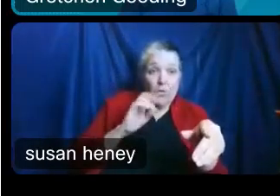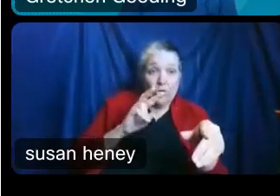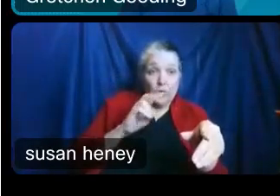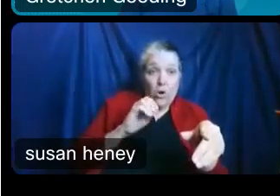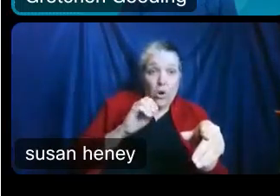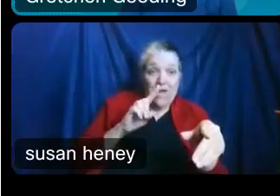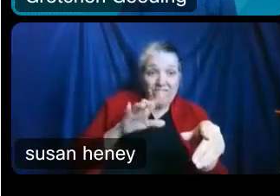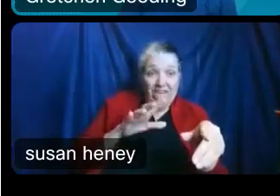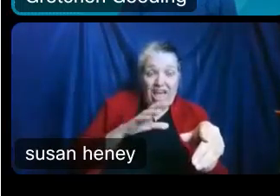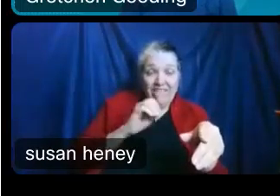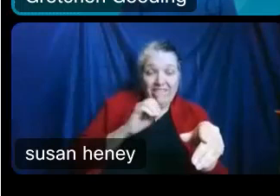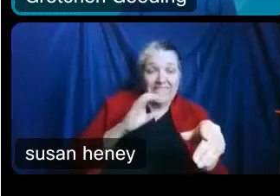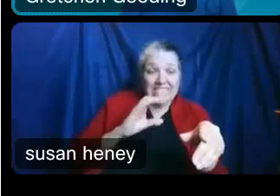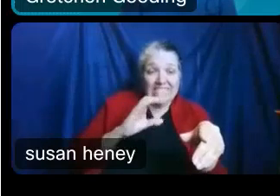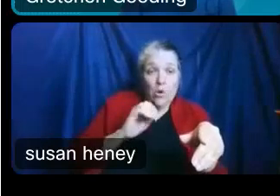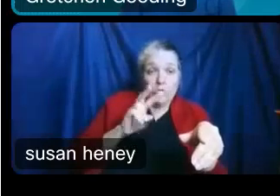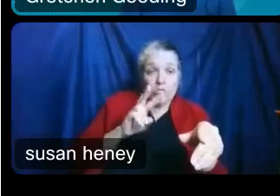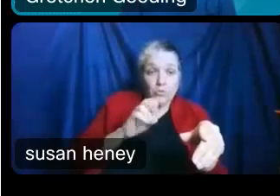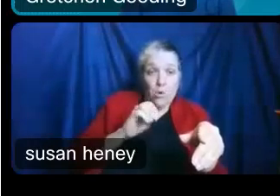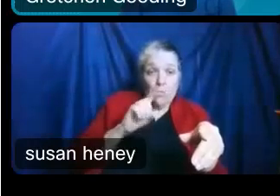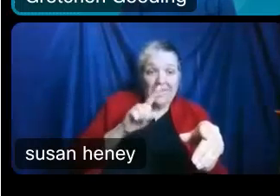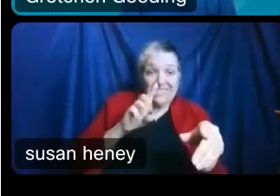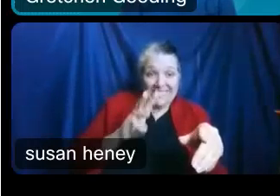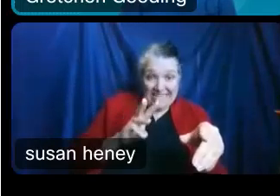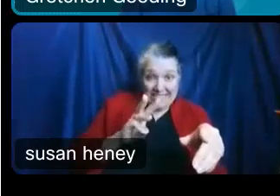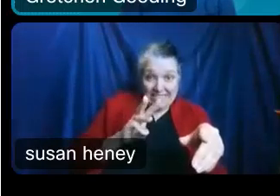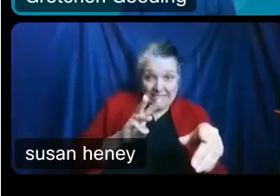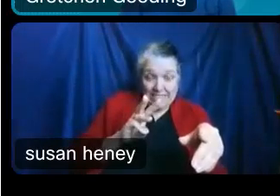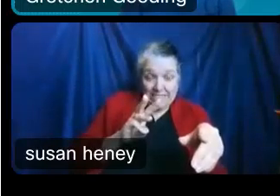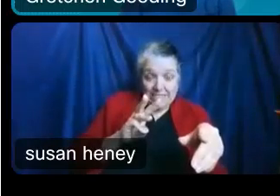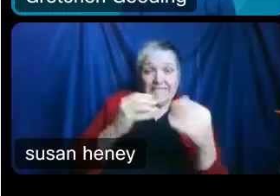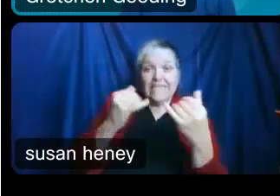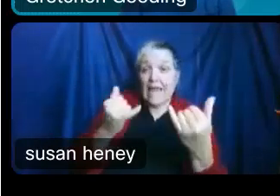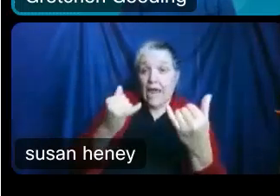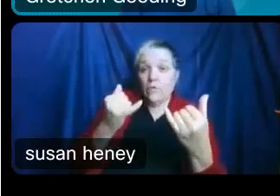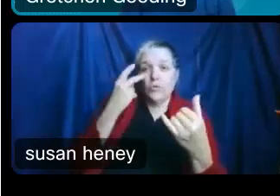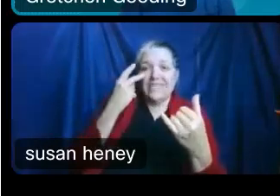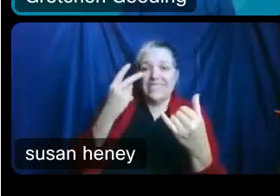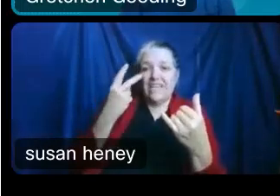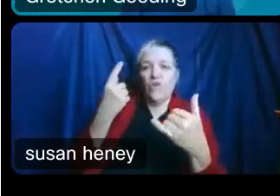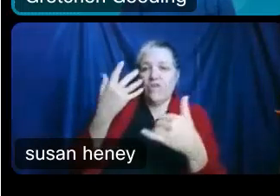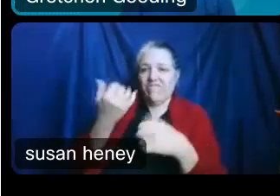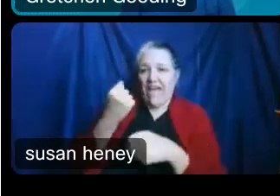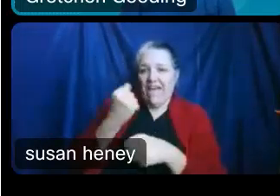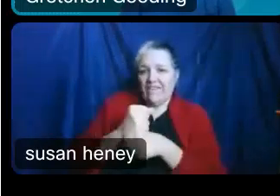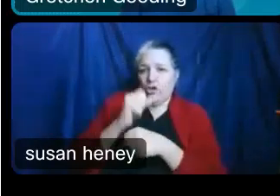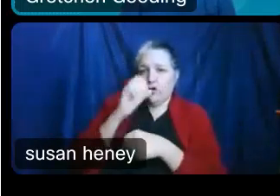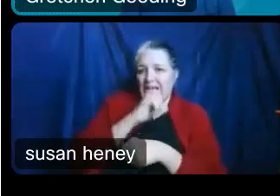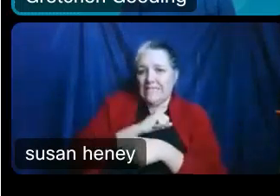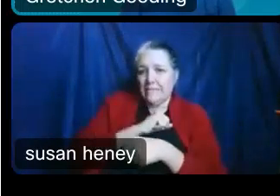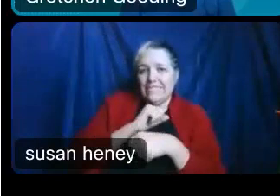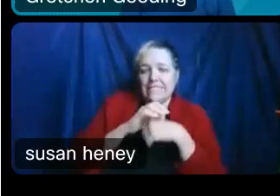and C02016 are now available for the 5-year estimates. In the previous release, these